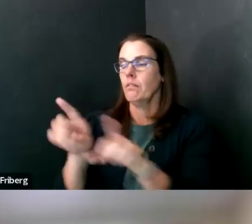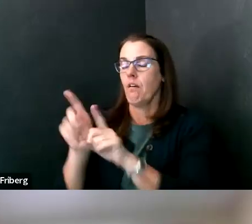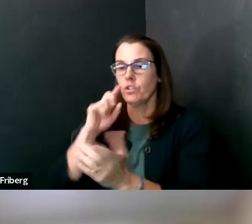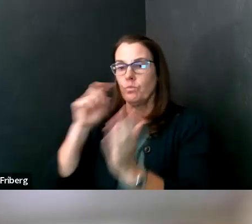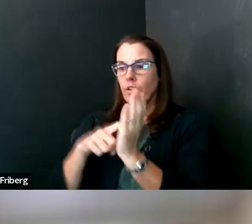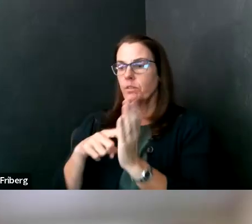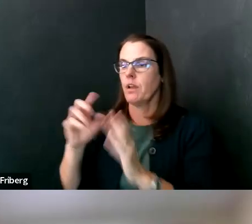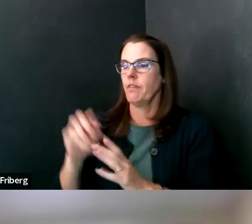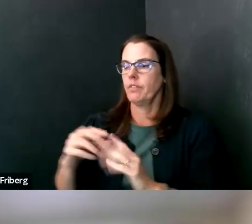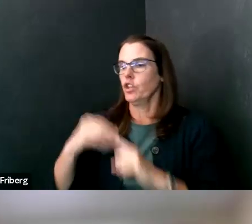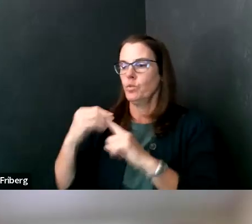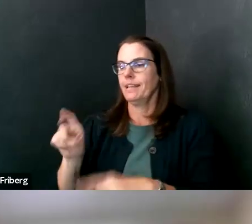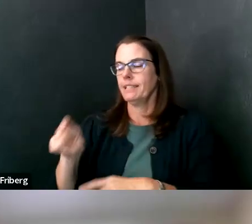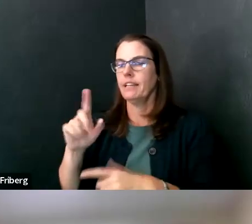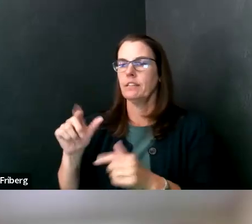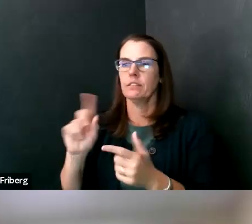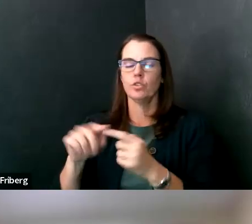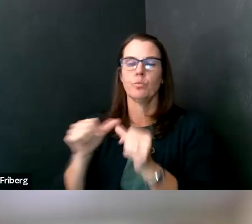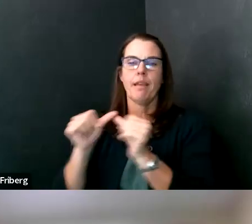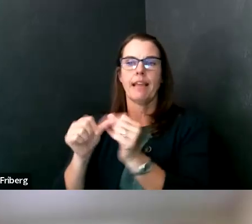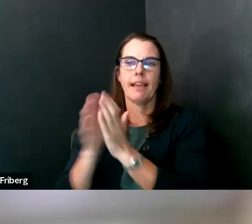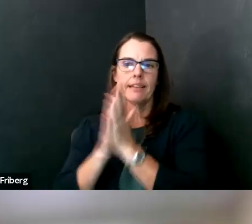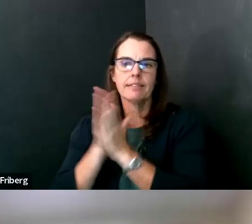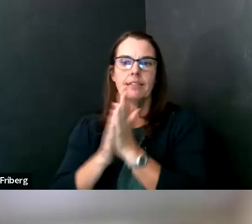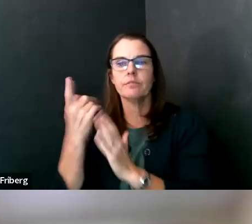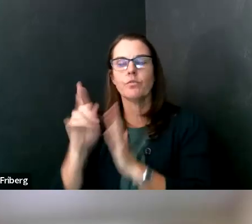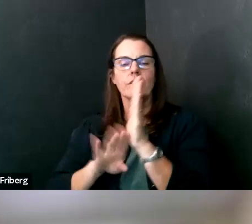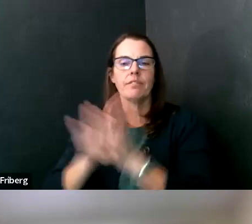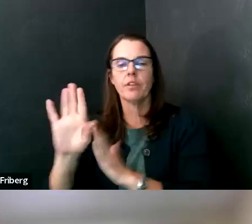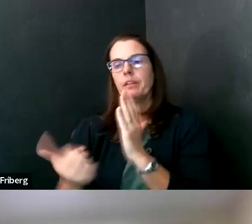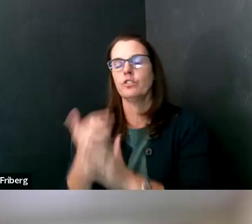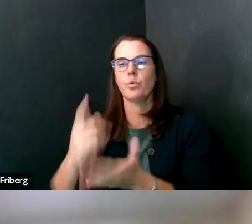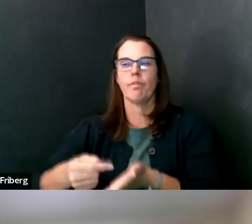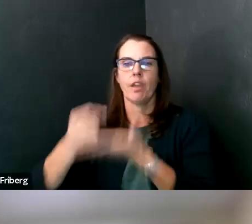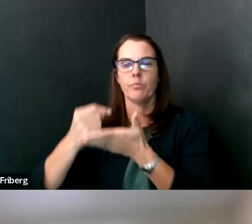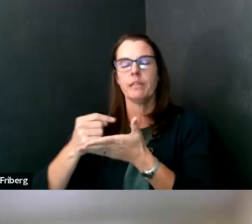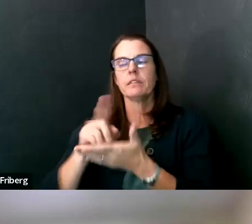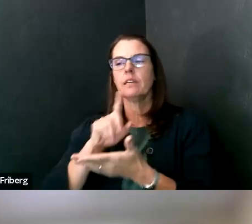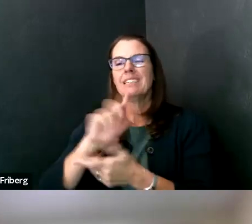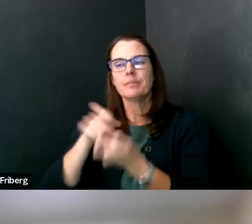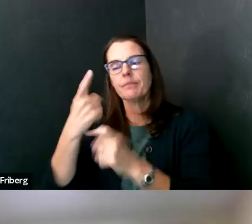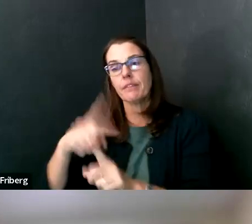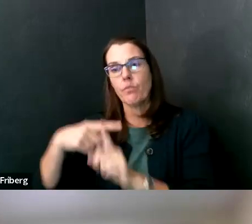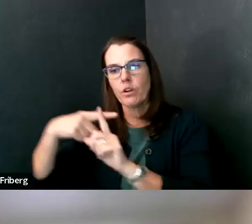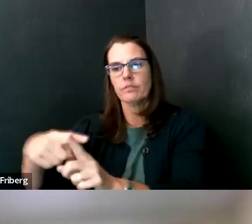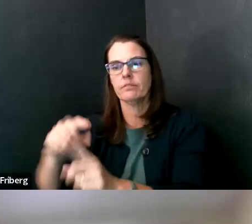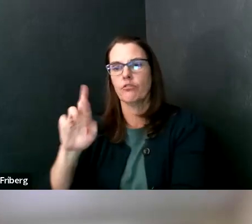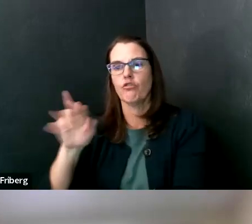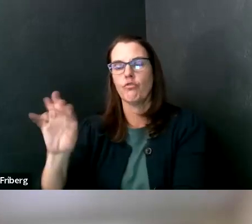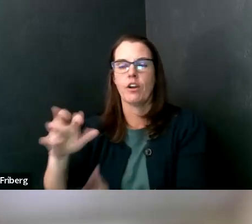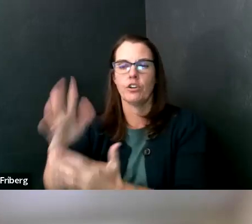need to maintain incentives for developing new therapies targeting rare diseases, thank you.